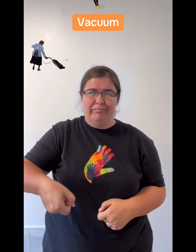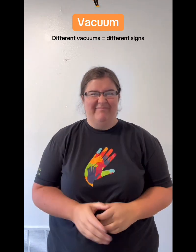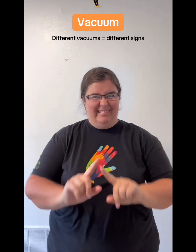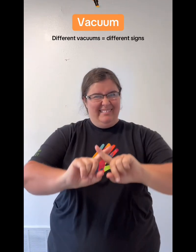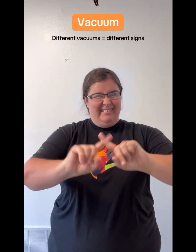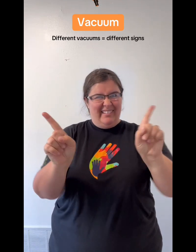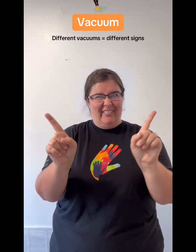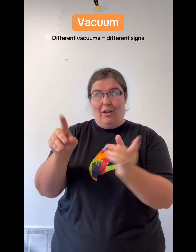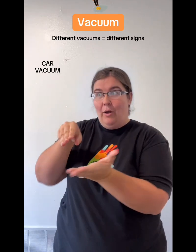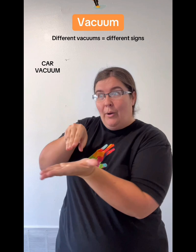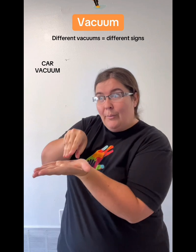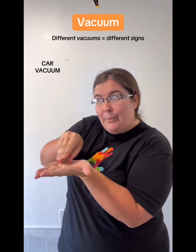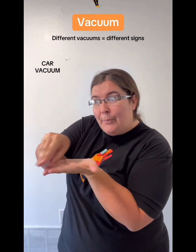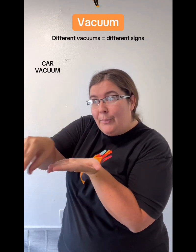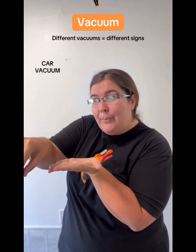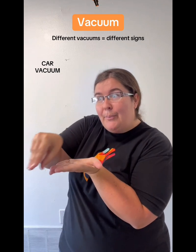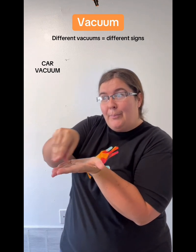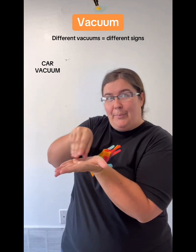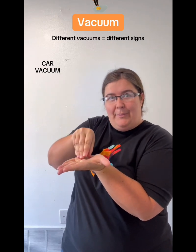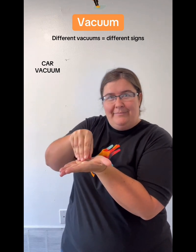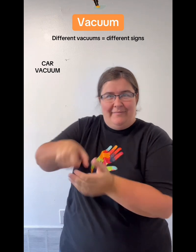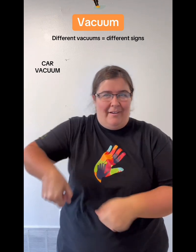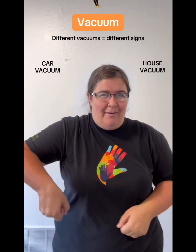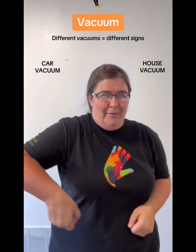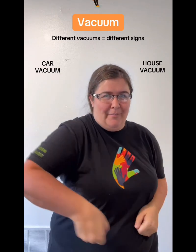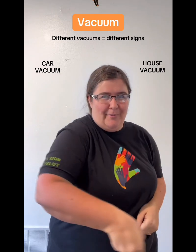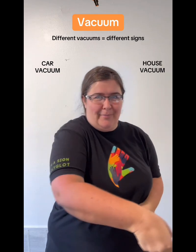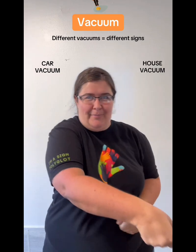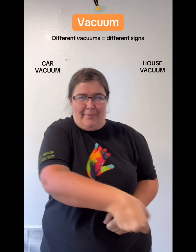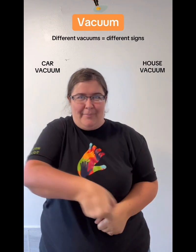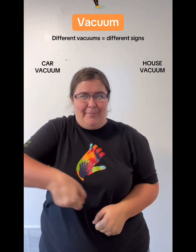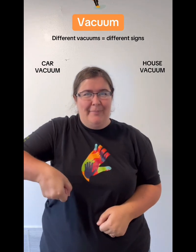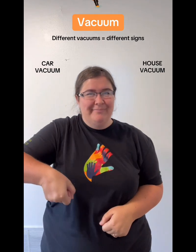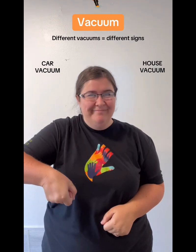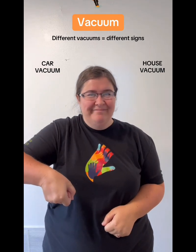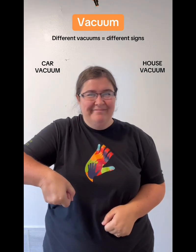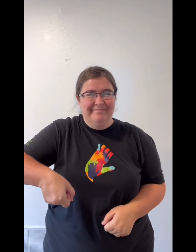Different vacuums = different signs